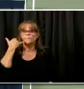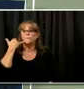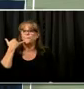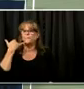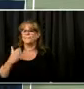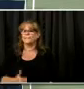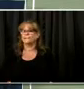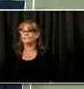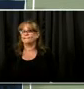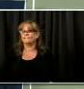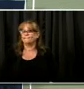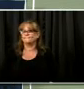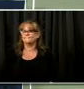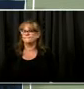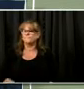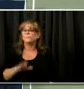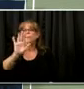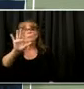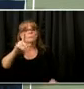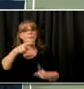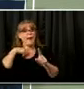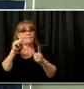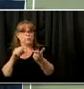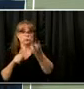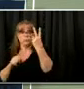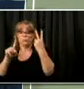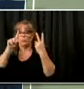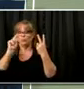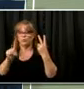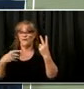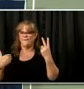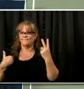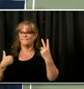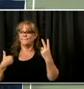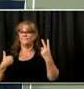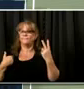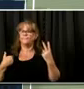two questions the first is do you feel this third wave of coronavirus in the state has